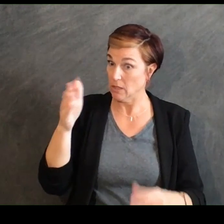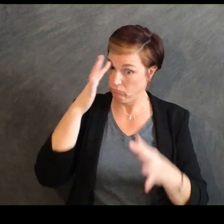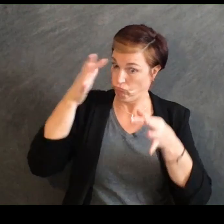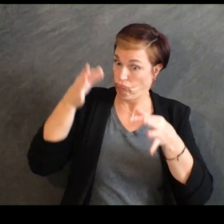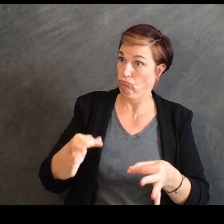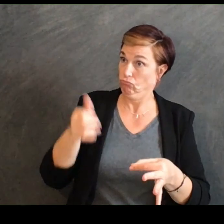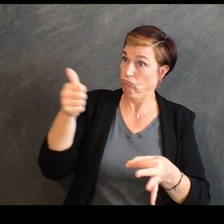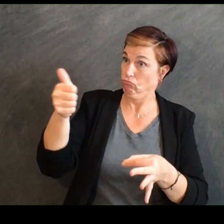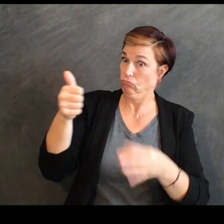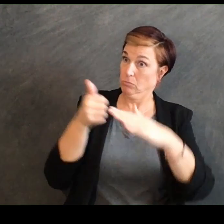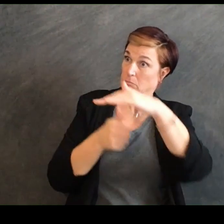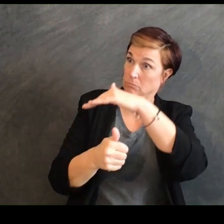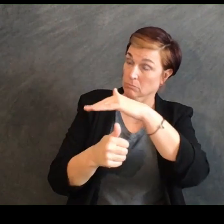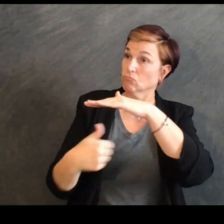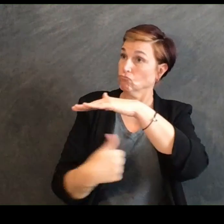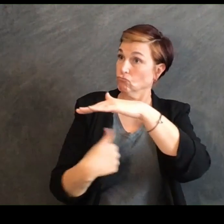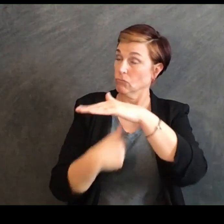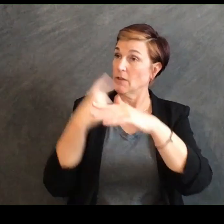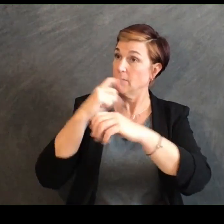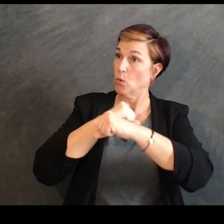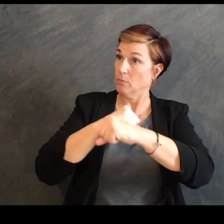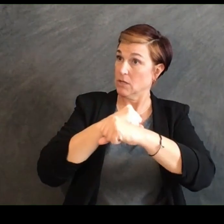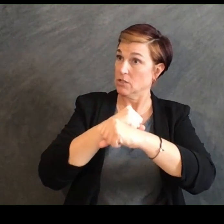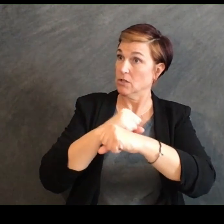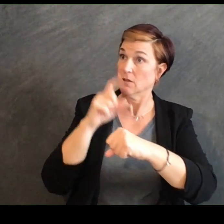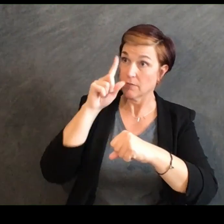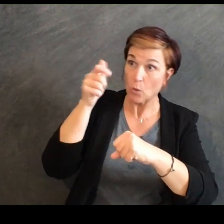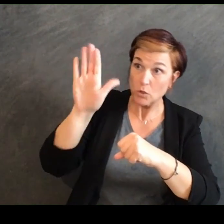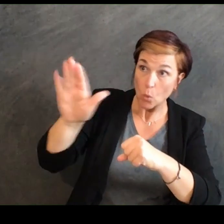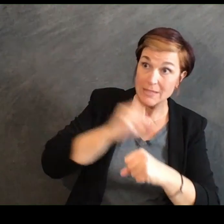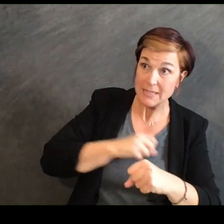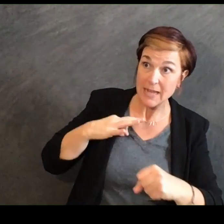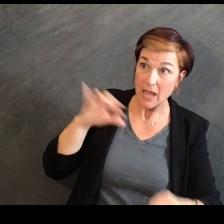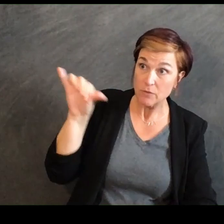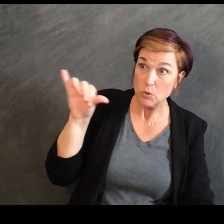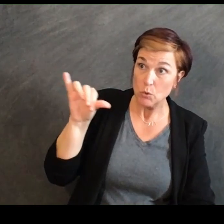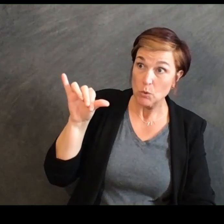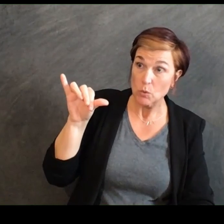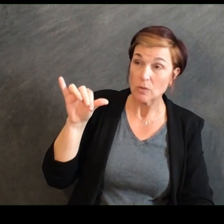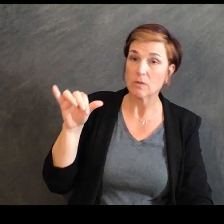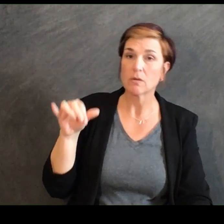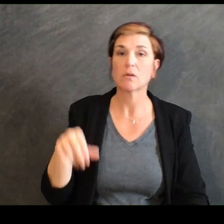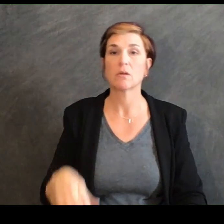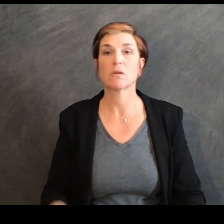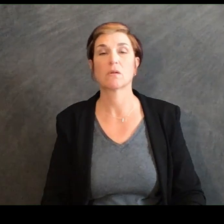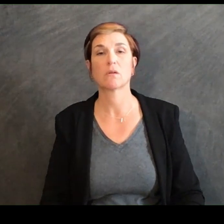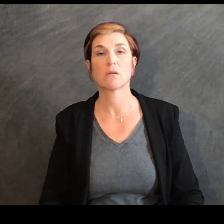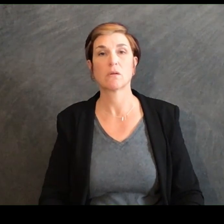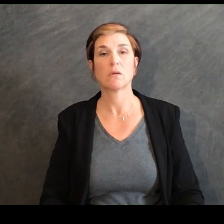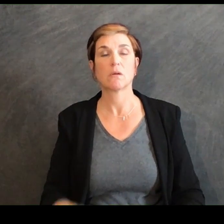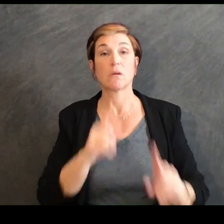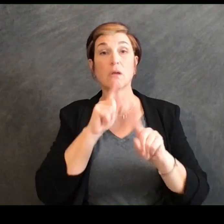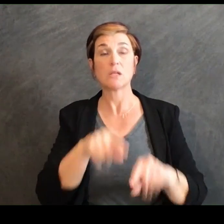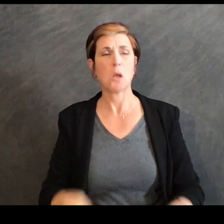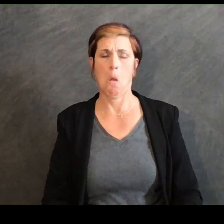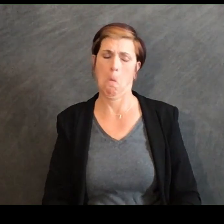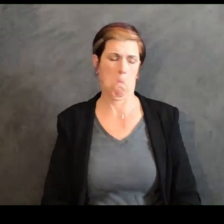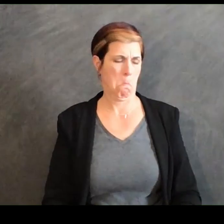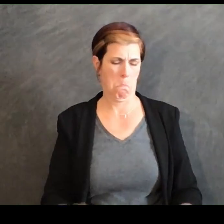also your staff who was there no we have no symptoms whatsoever and we have we